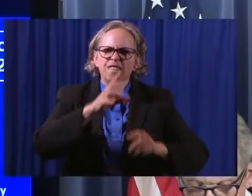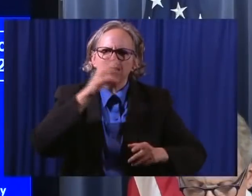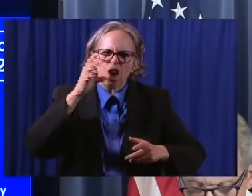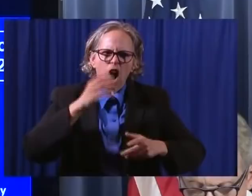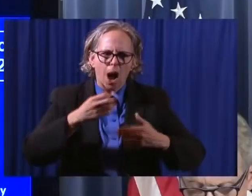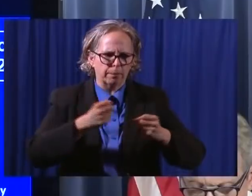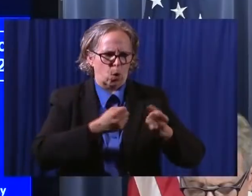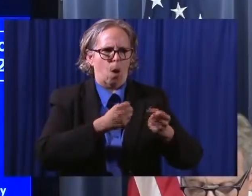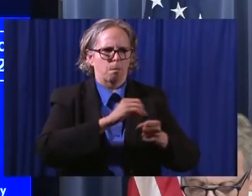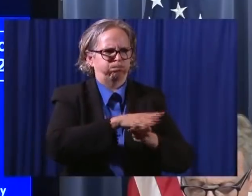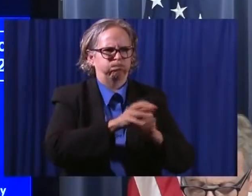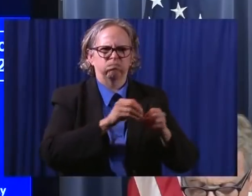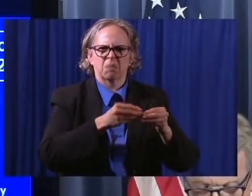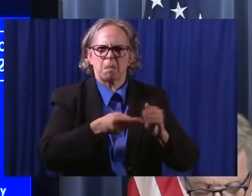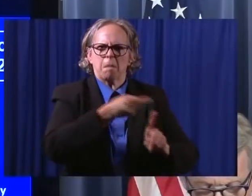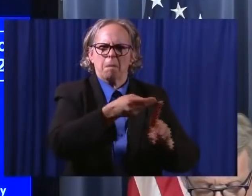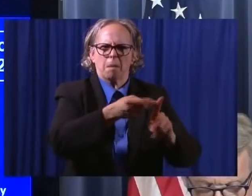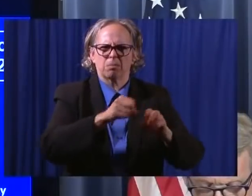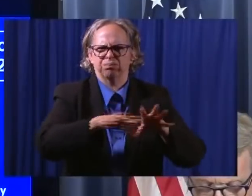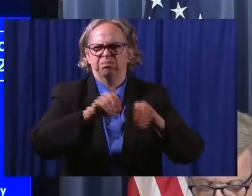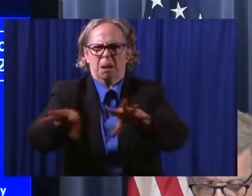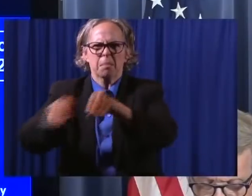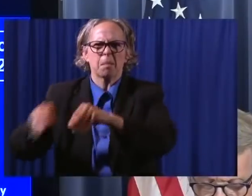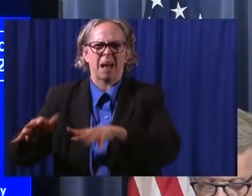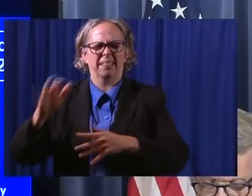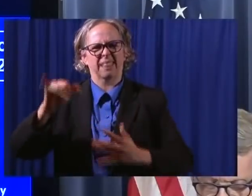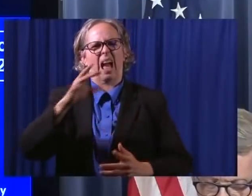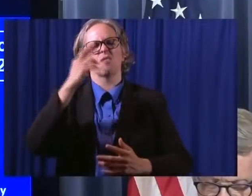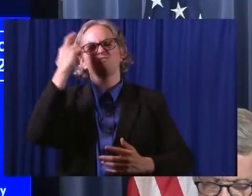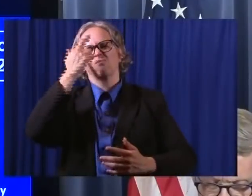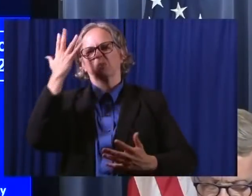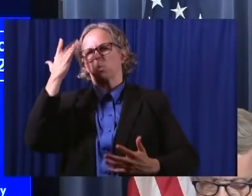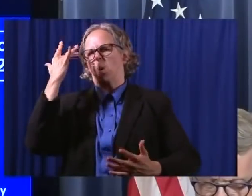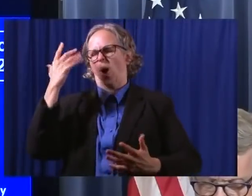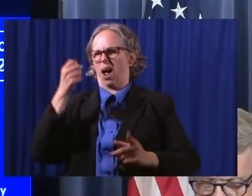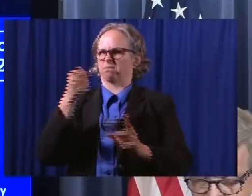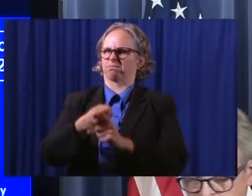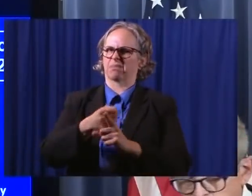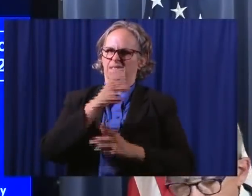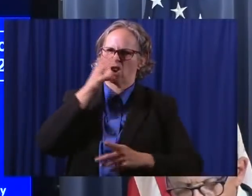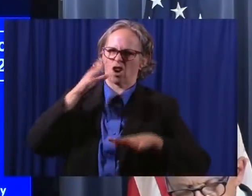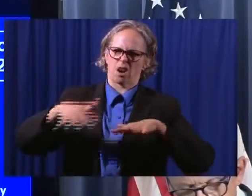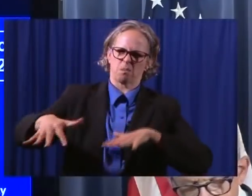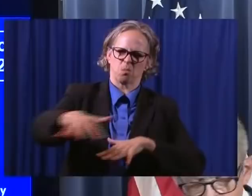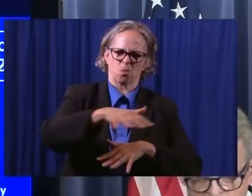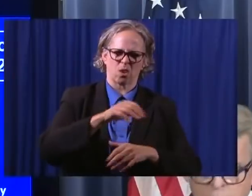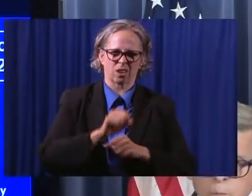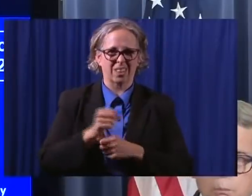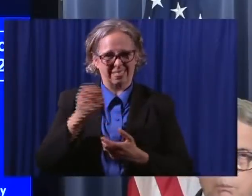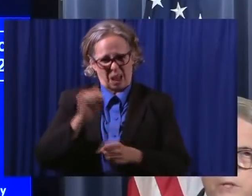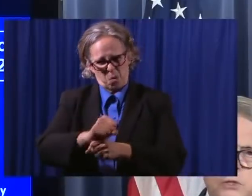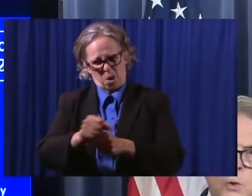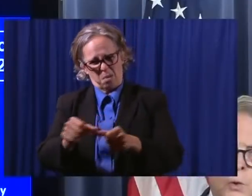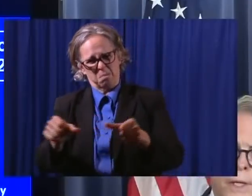WORKERS. WORKPLACE OUTBREAKS, SEVERAL OUTBREAKS AT FARMING OPERATIONS.